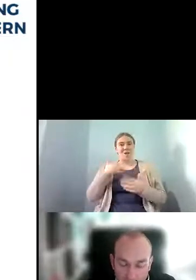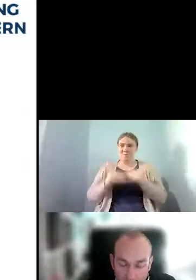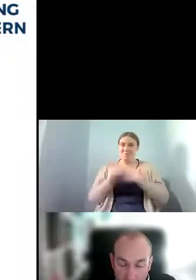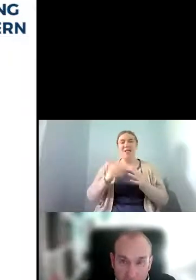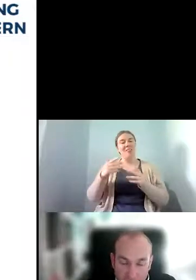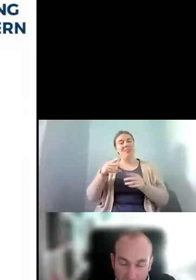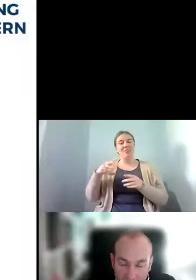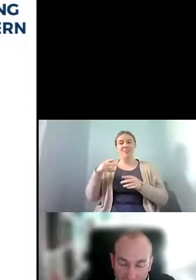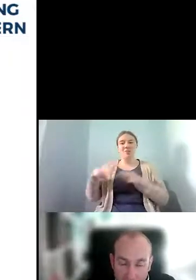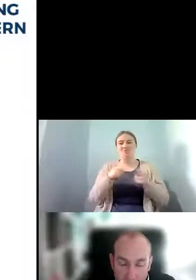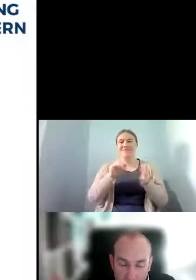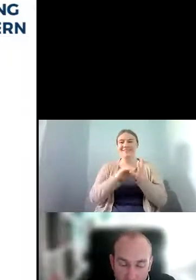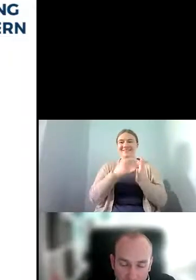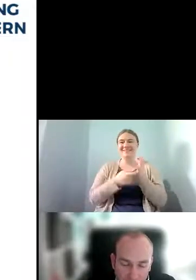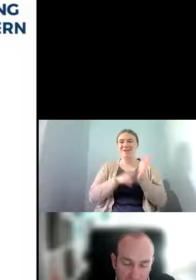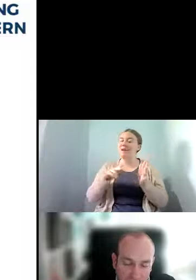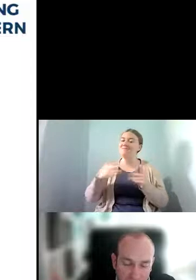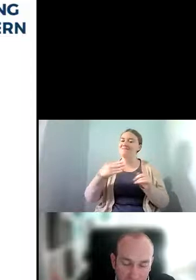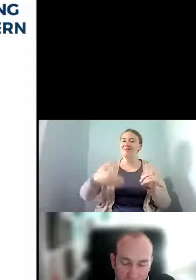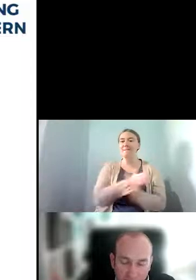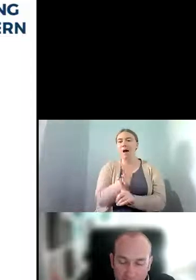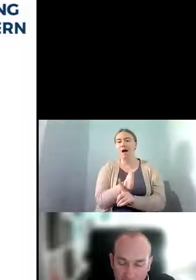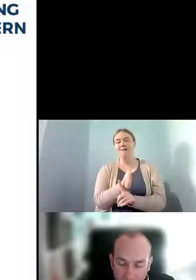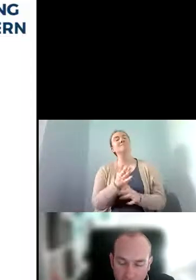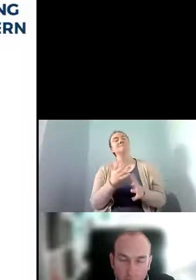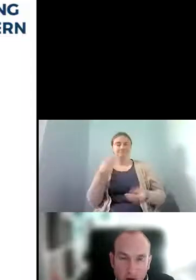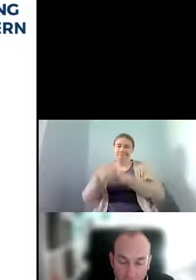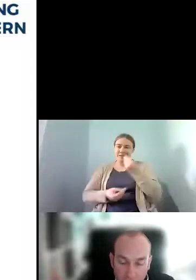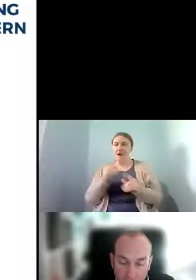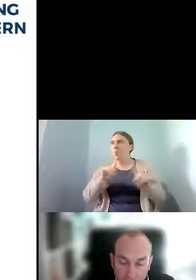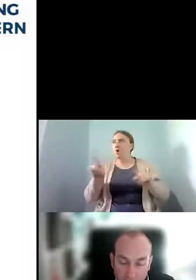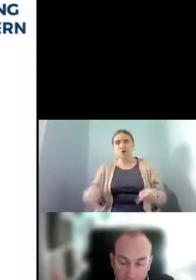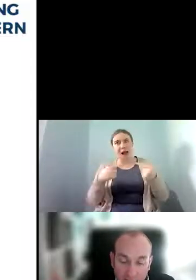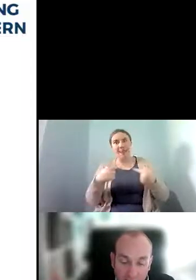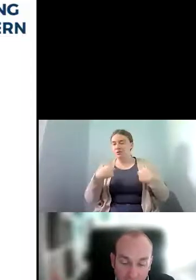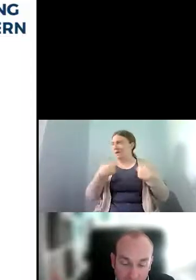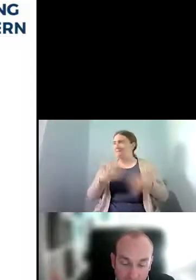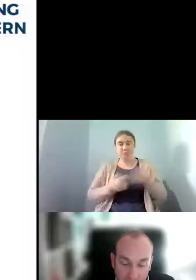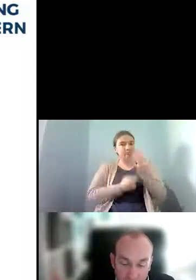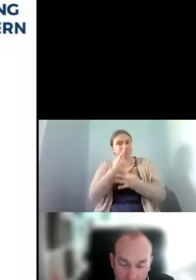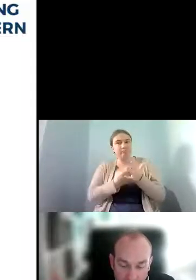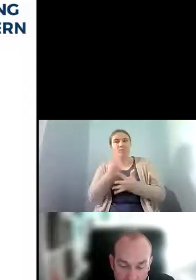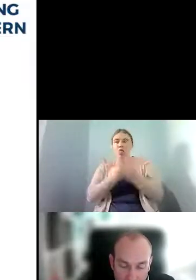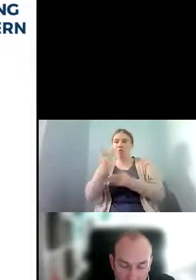um and sharing examples of the challenges we've had to face whilst building diglis fish pass more